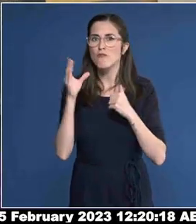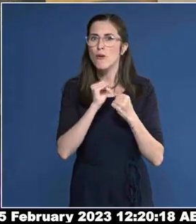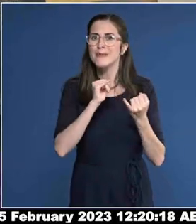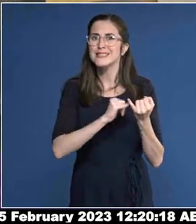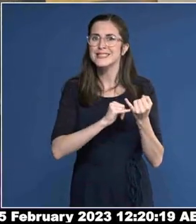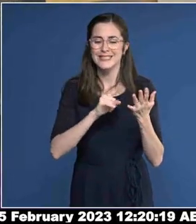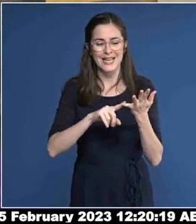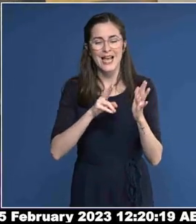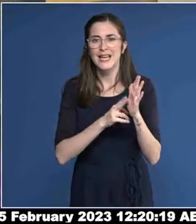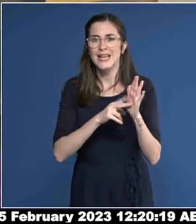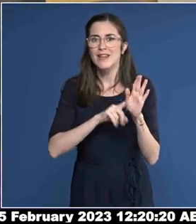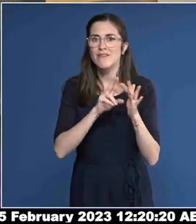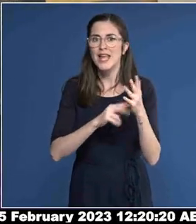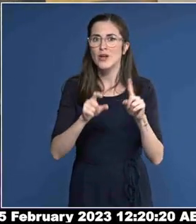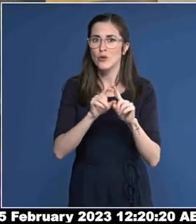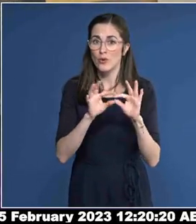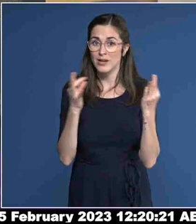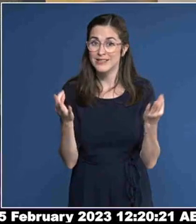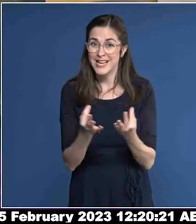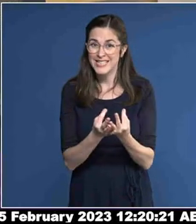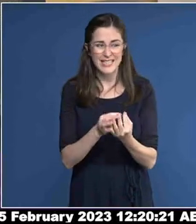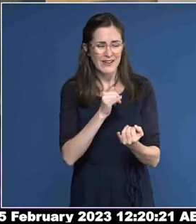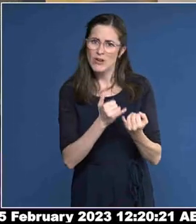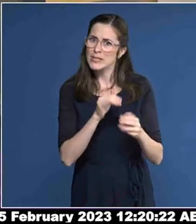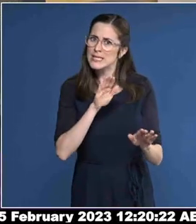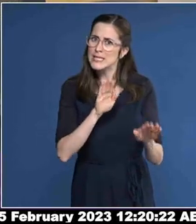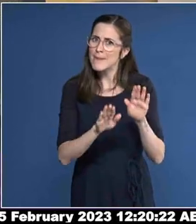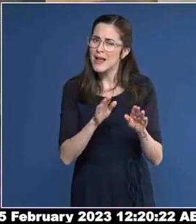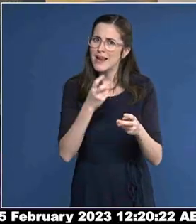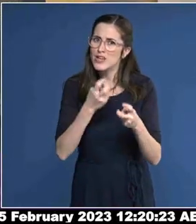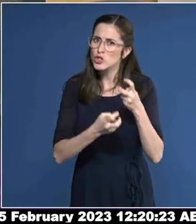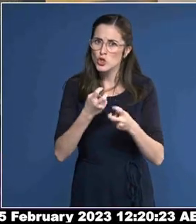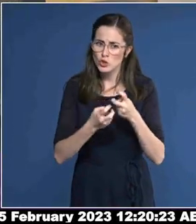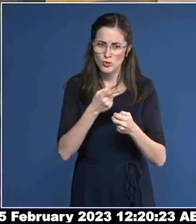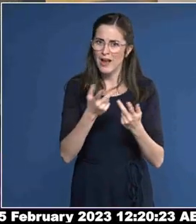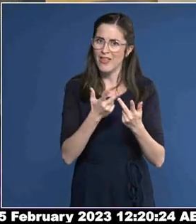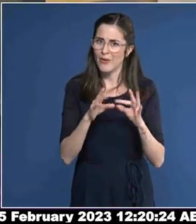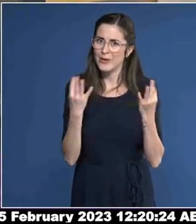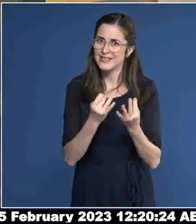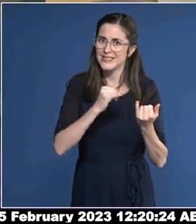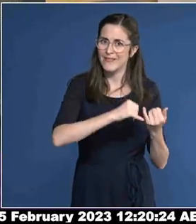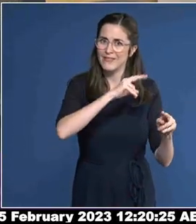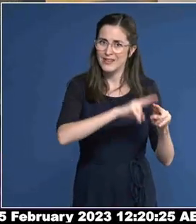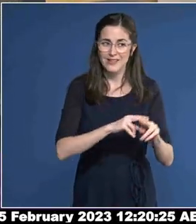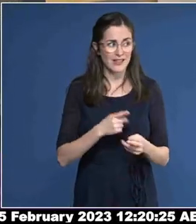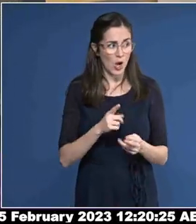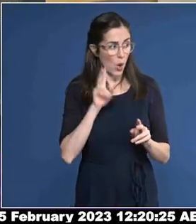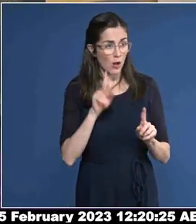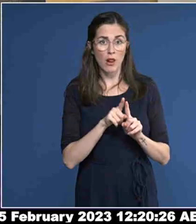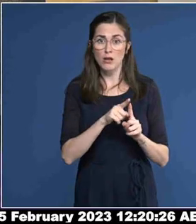raises the same sort of issue as the extent to which that acceptance of responsibility is